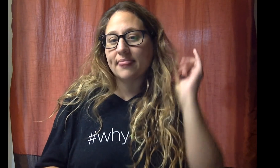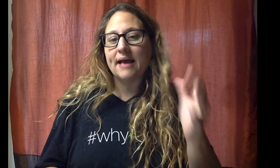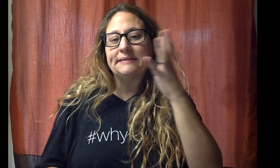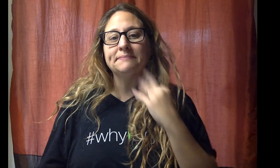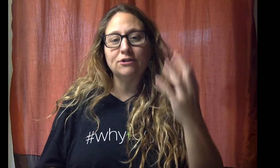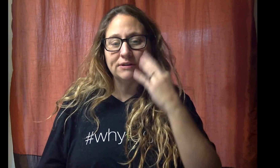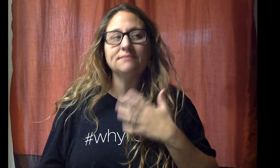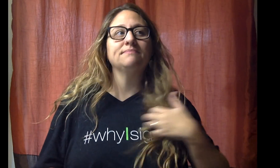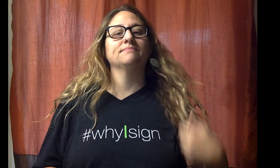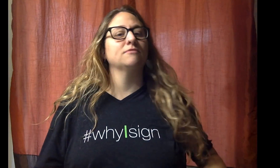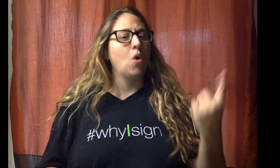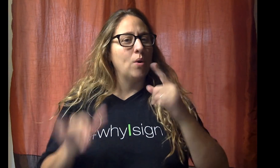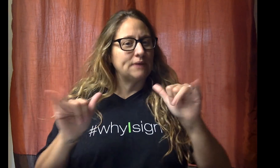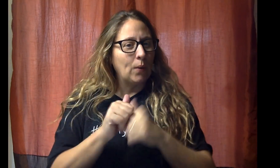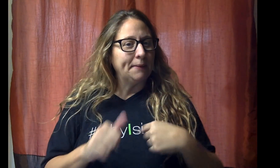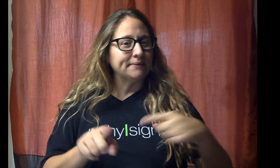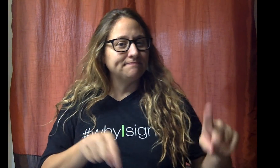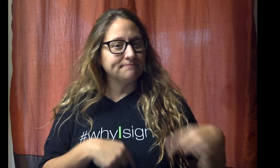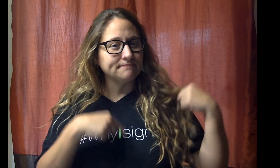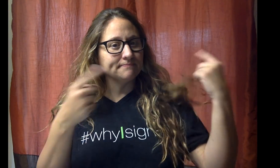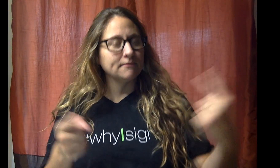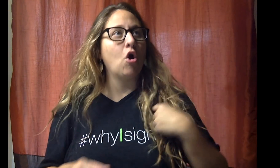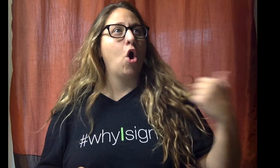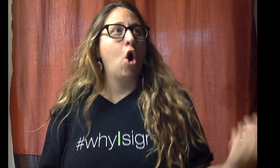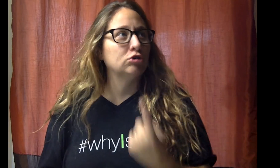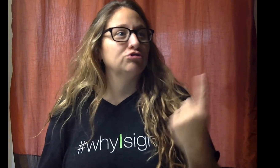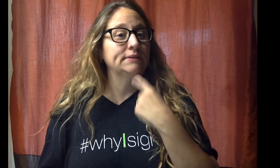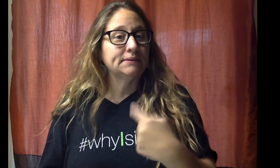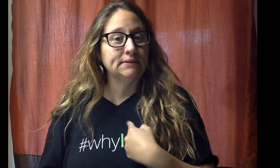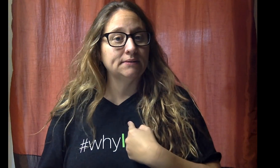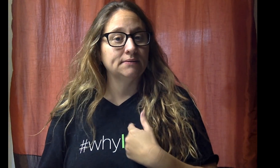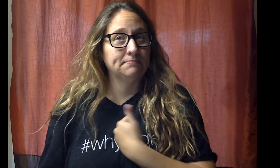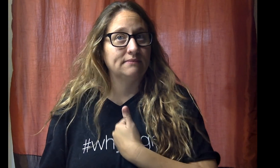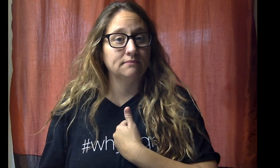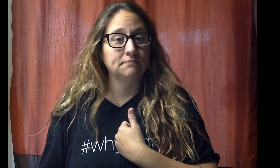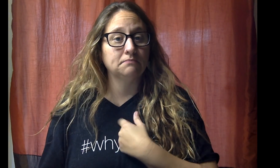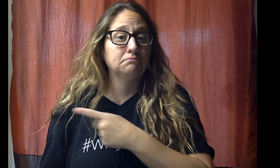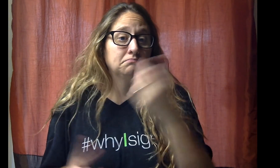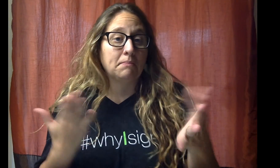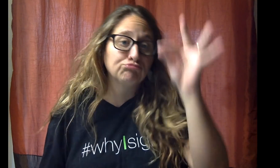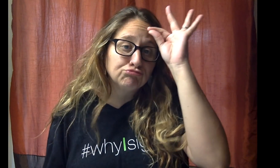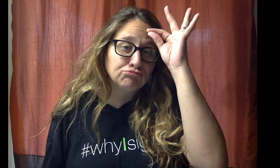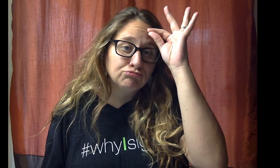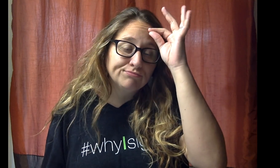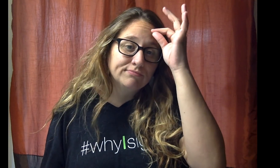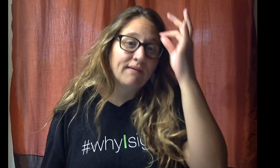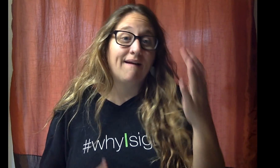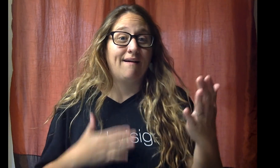That experience stayed with me always. Anyone could “not know” about dealing with deaf students.